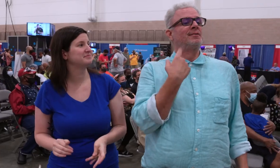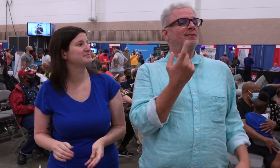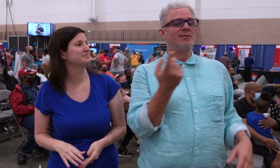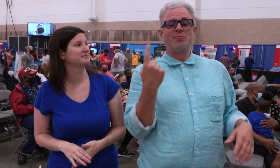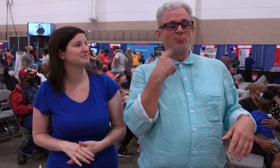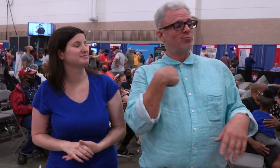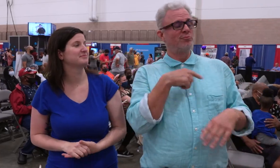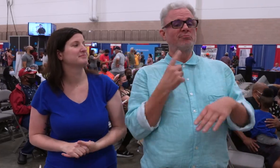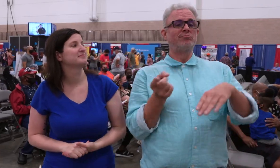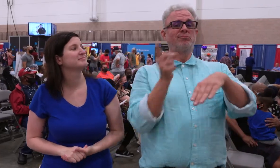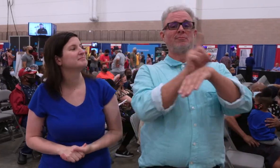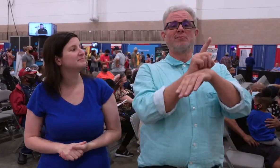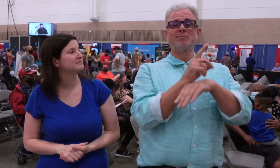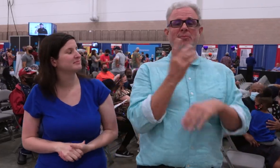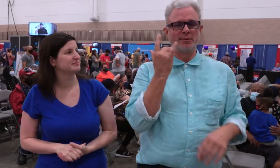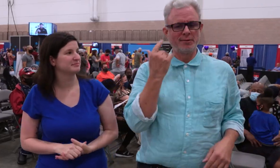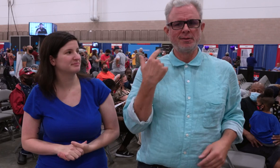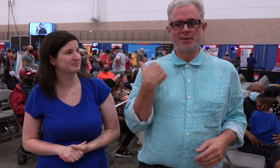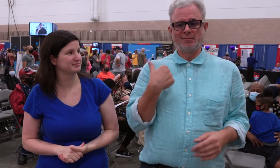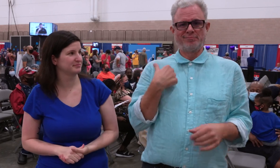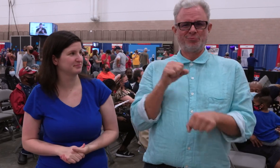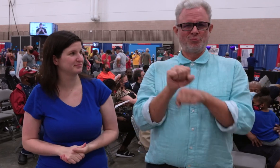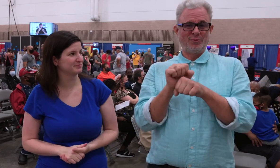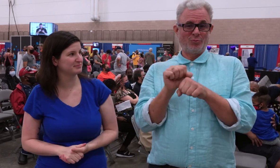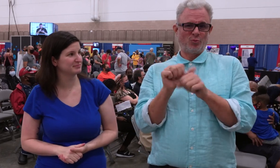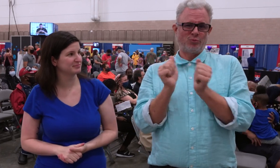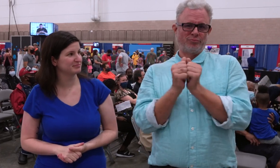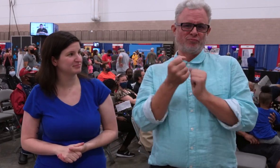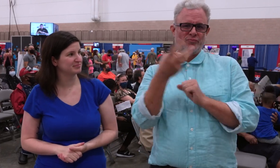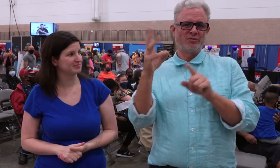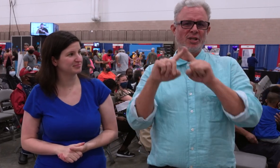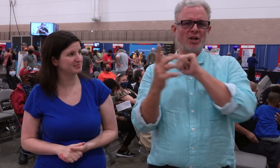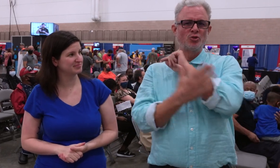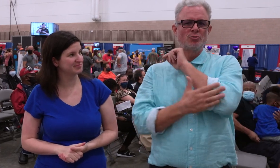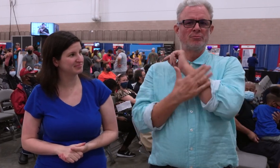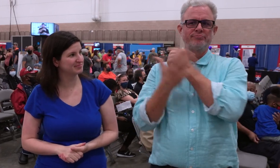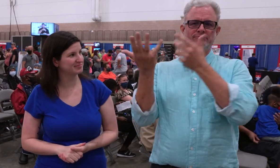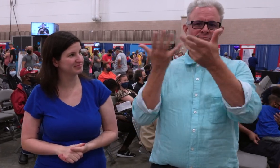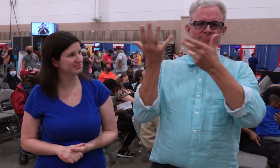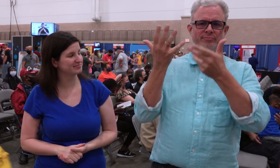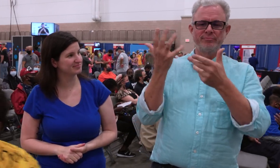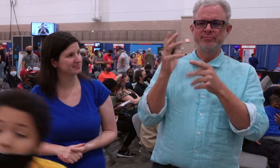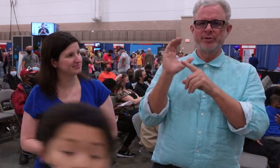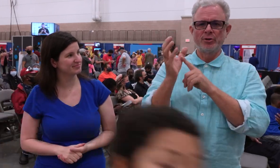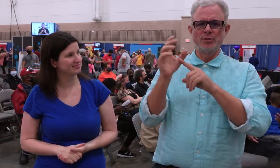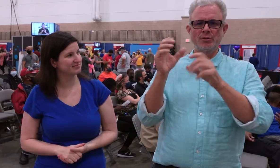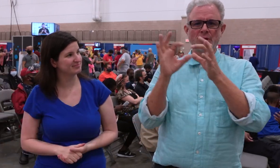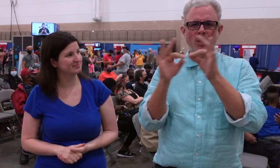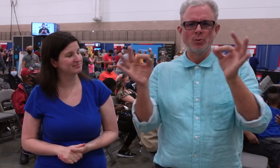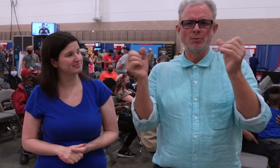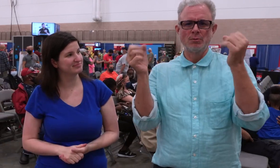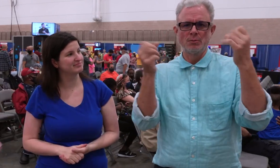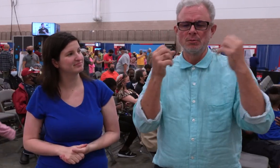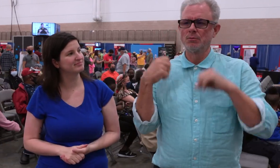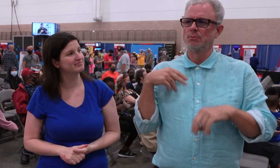They asked us to come on stage because I’ve worked with a few different countries and their cultural sign languages.